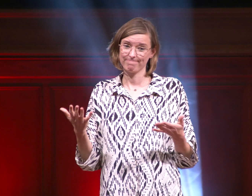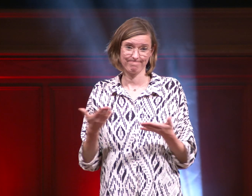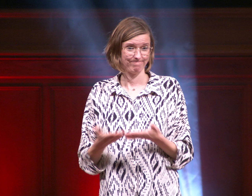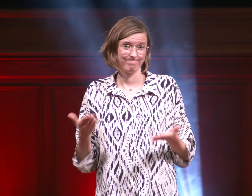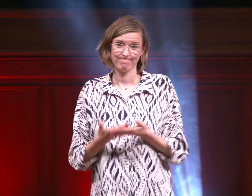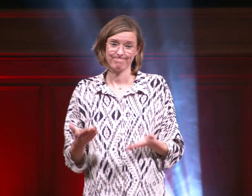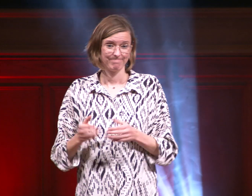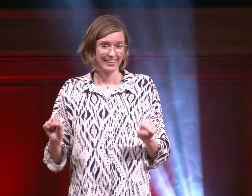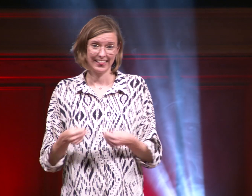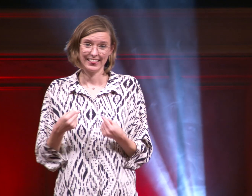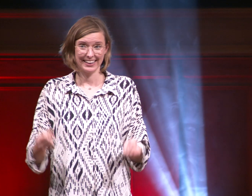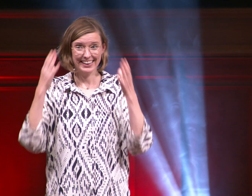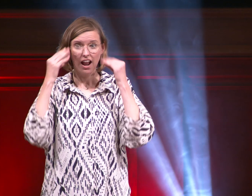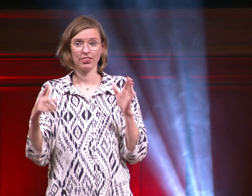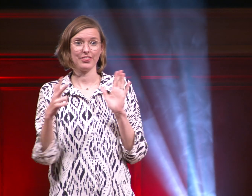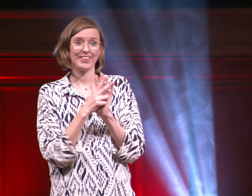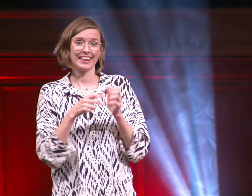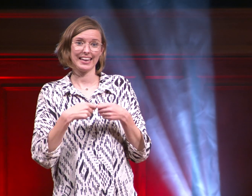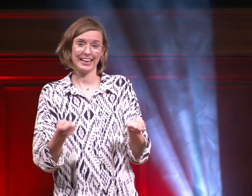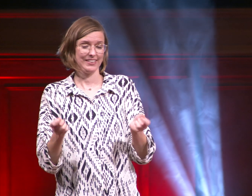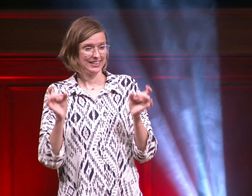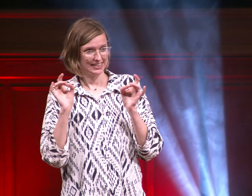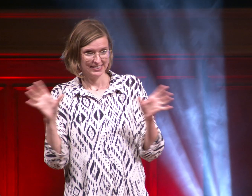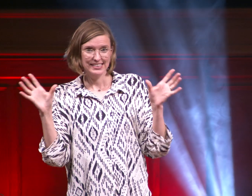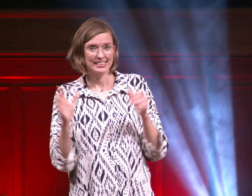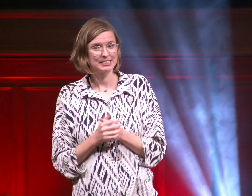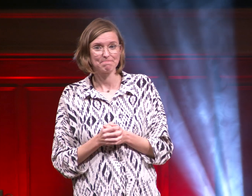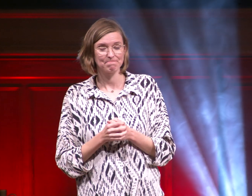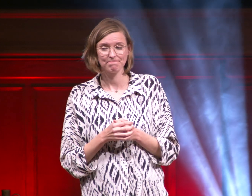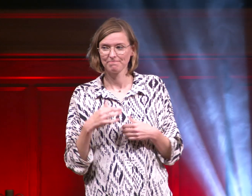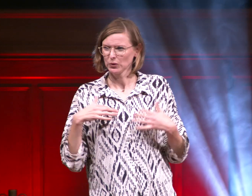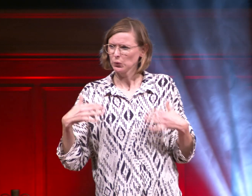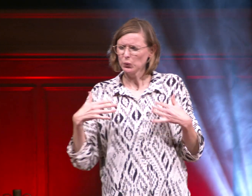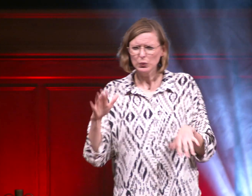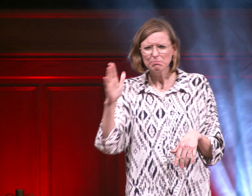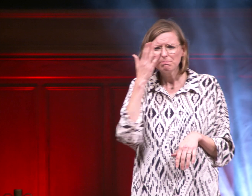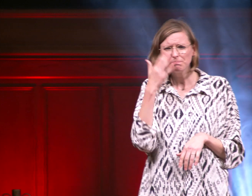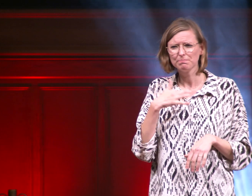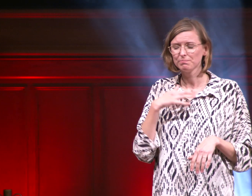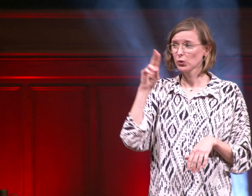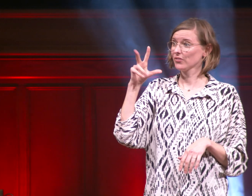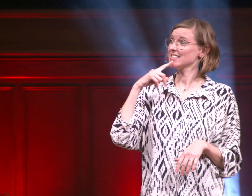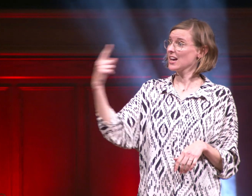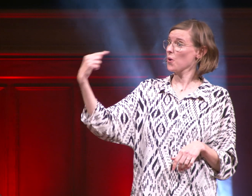I wanted to appeal the case, but unfortunately laws, regulations don't allow for that in the Netherlands,